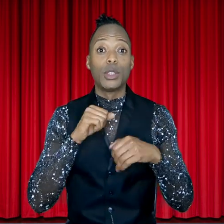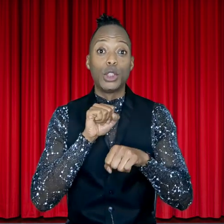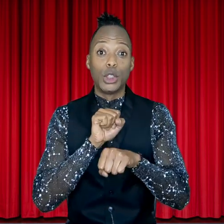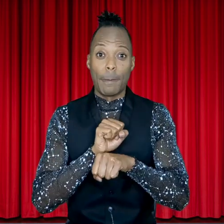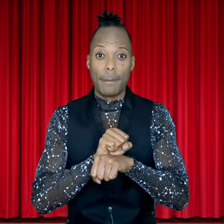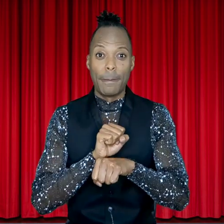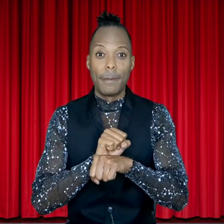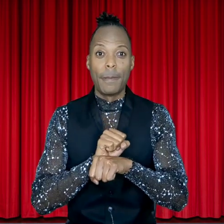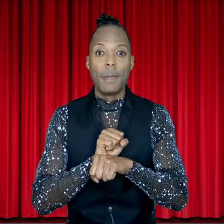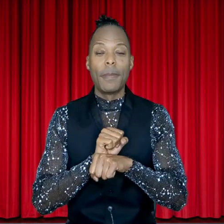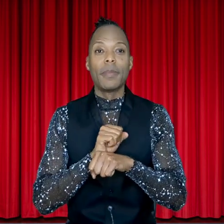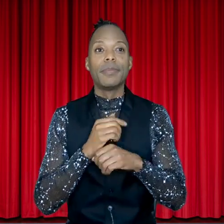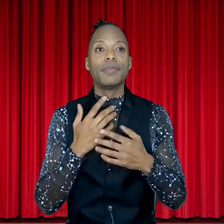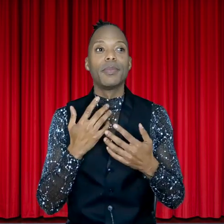you must understand your position.